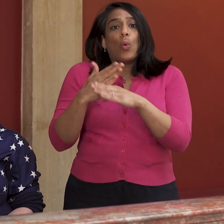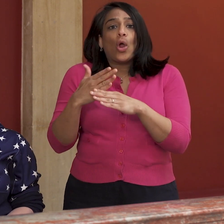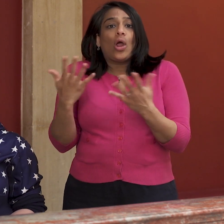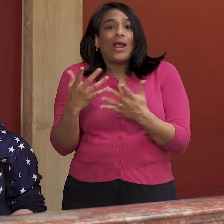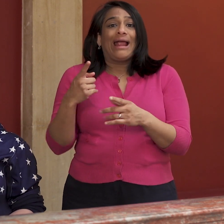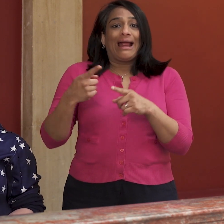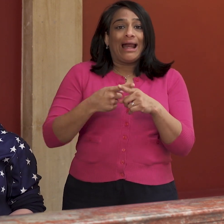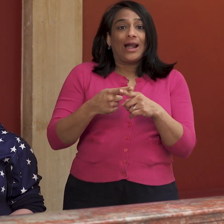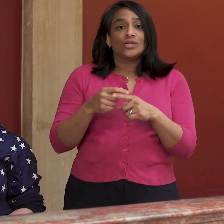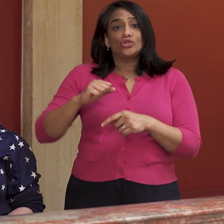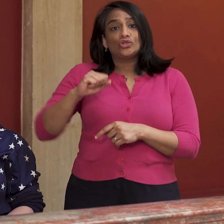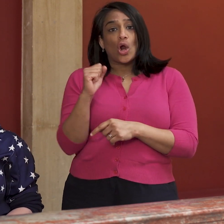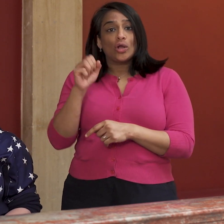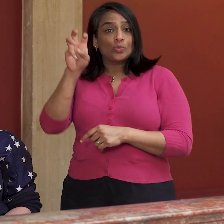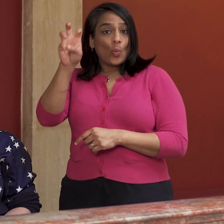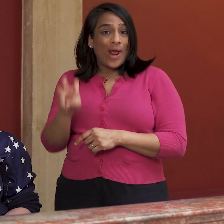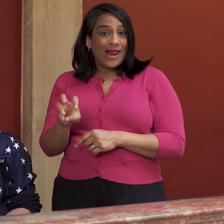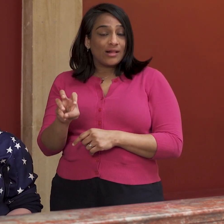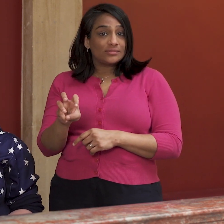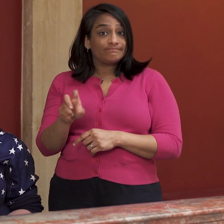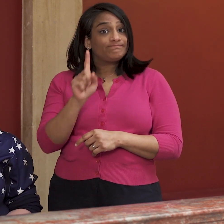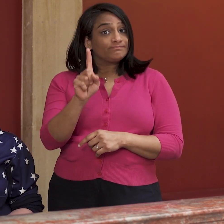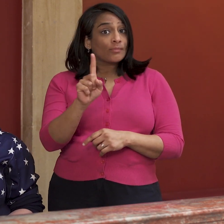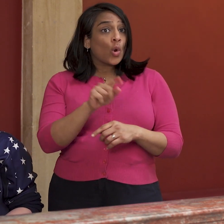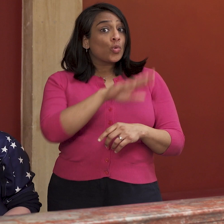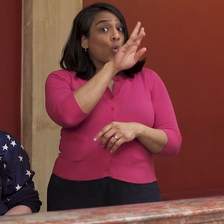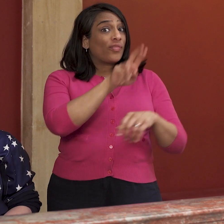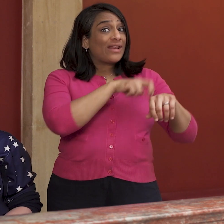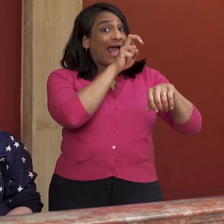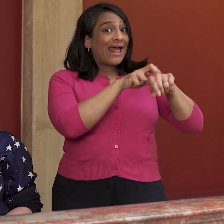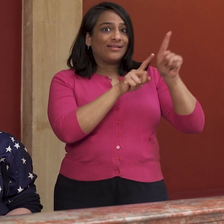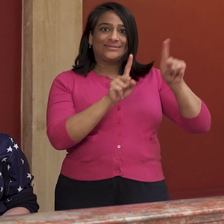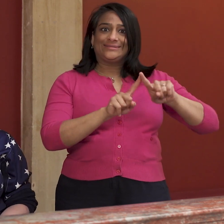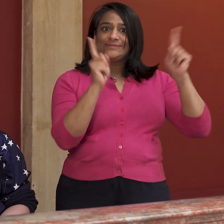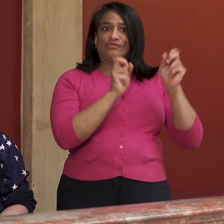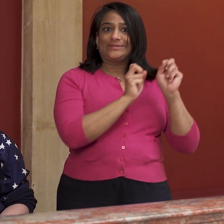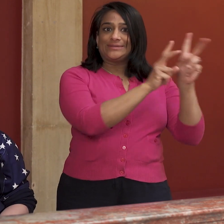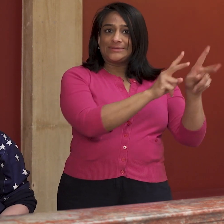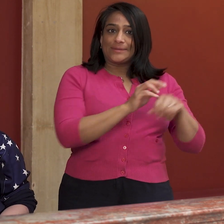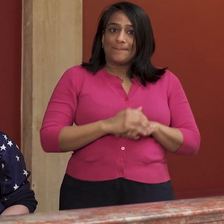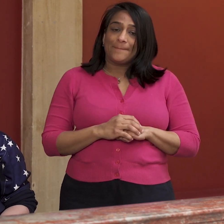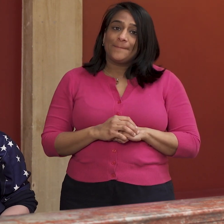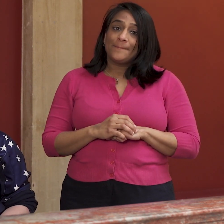They must live and work in England, Scotland or Wales. biscuit There’s a different system in Northern Ireland.